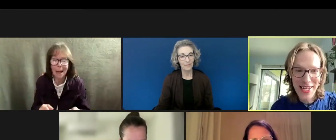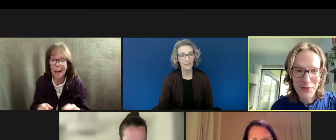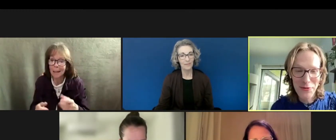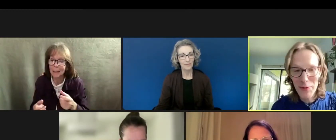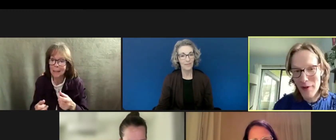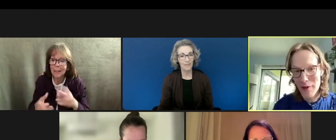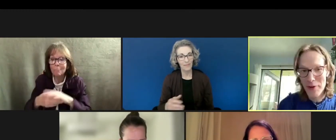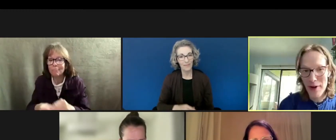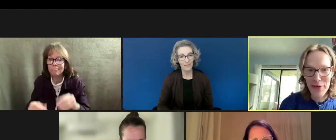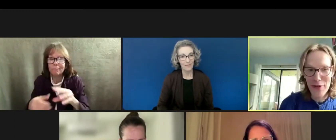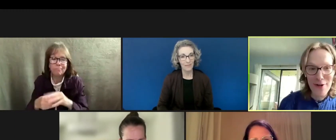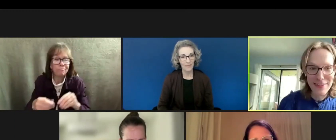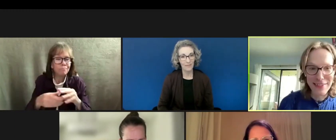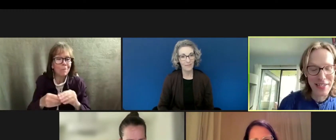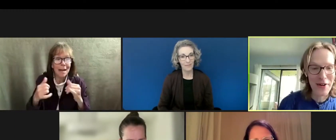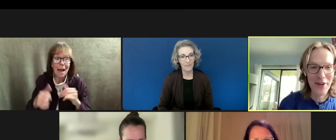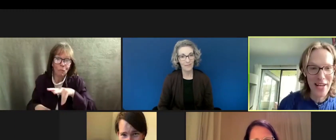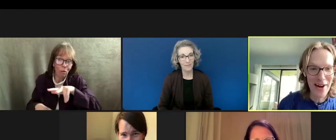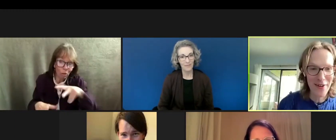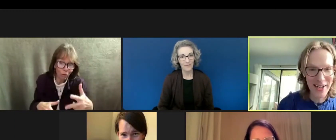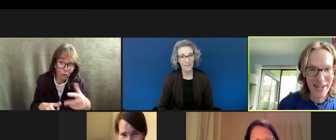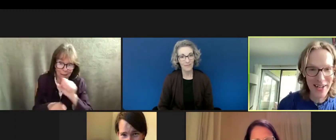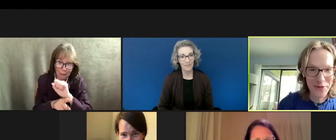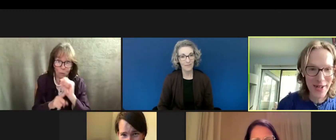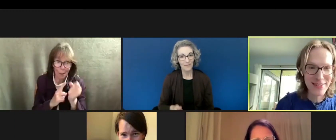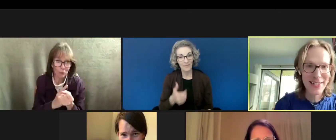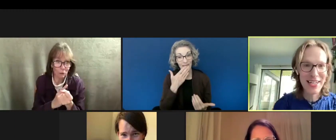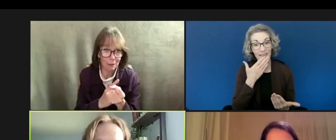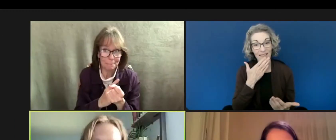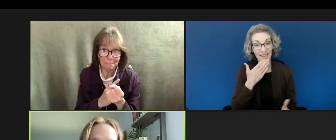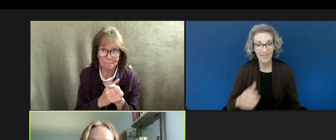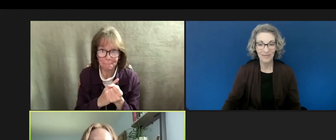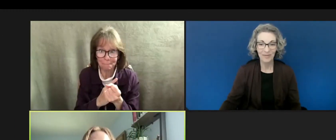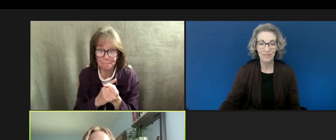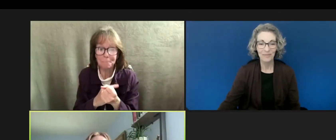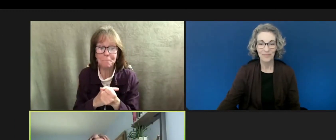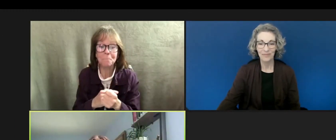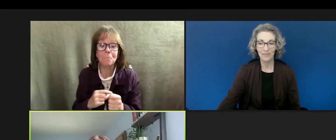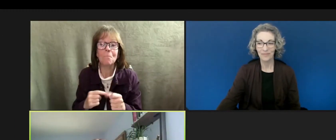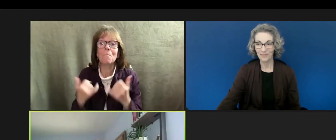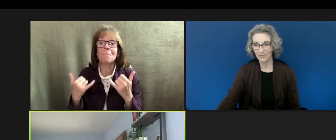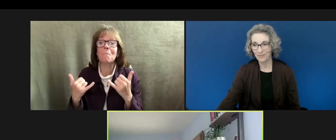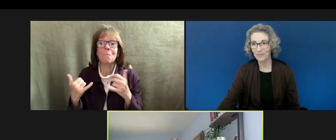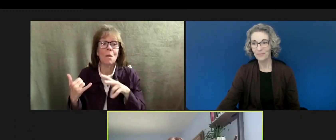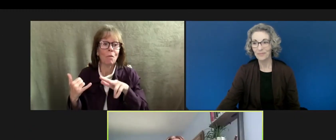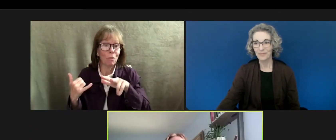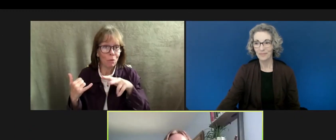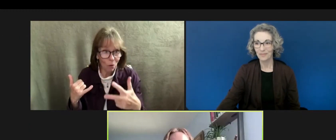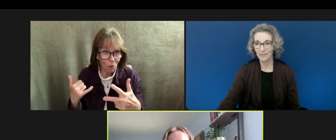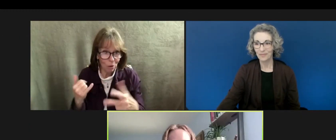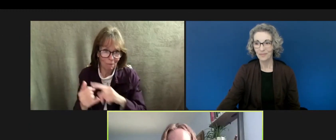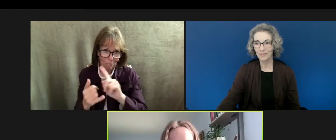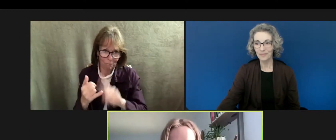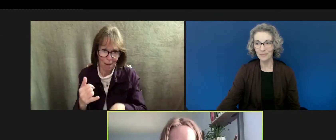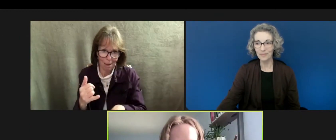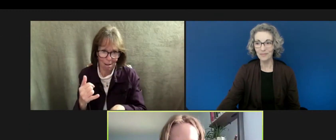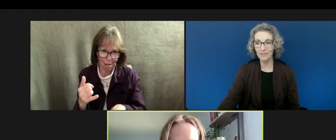And we'll move on to our third scenario now, everyone. So this is our third and final scenario.